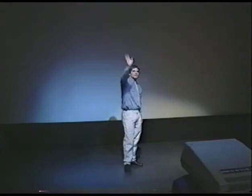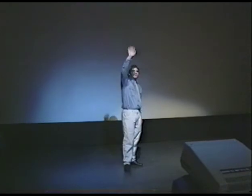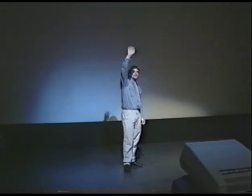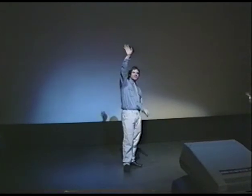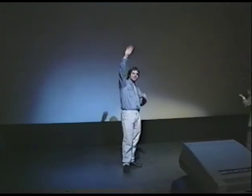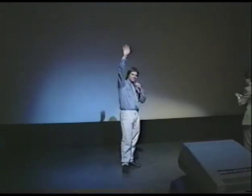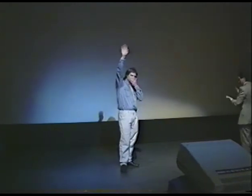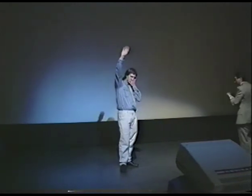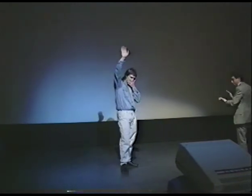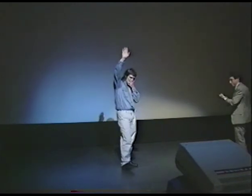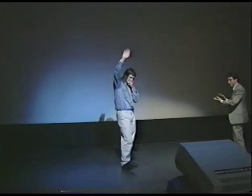Thank you.